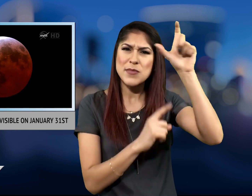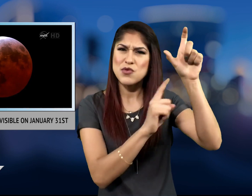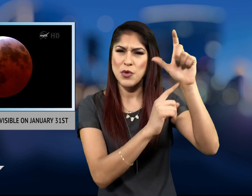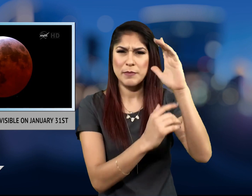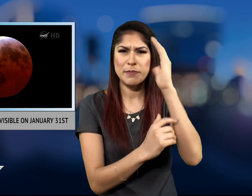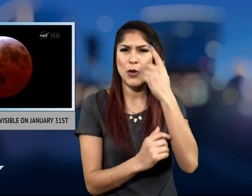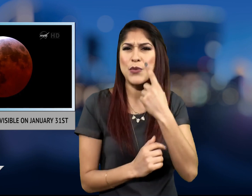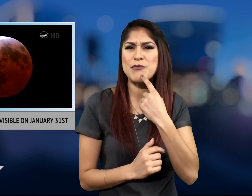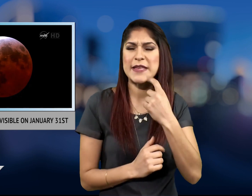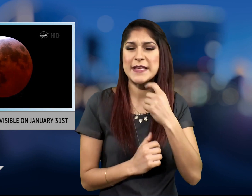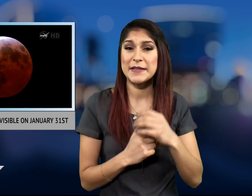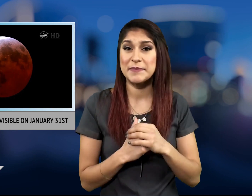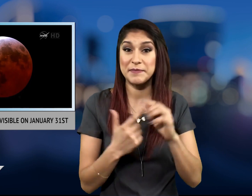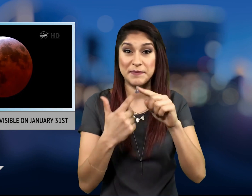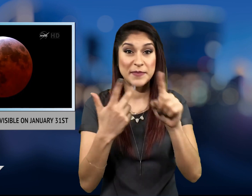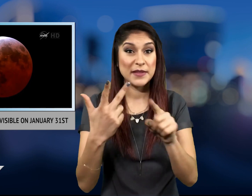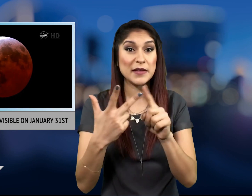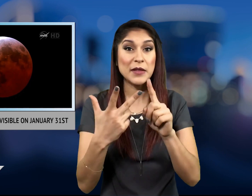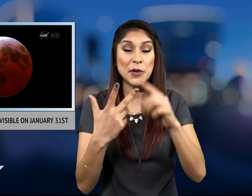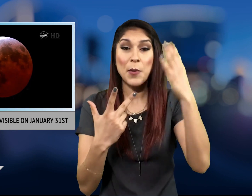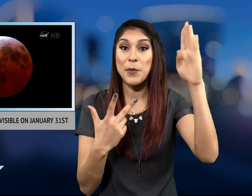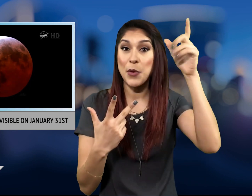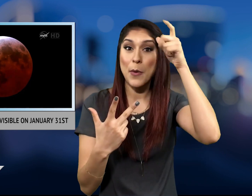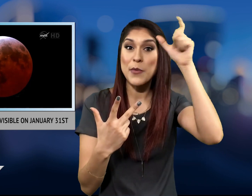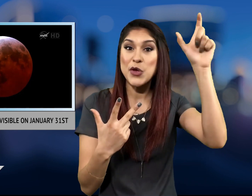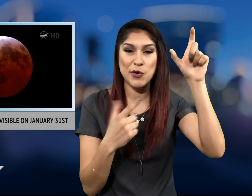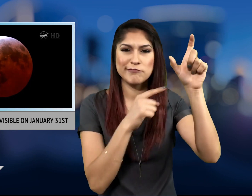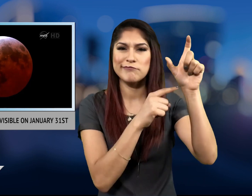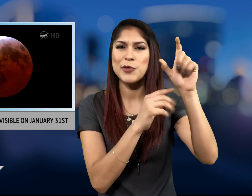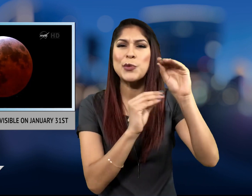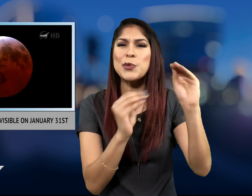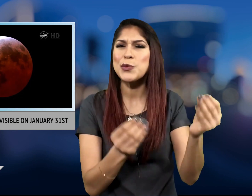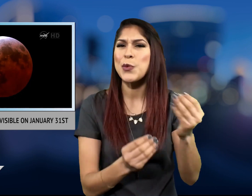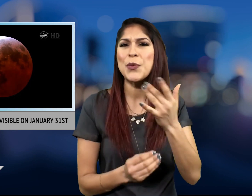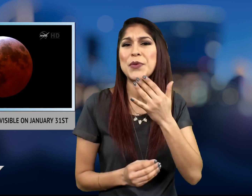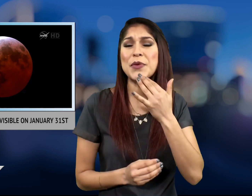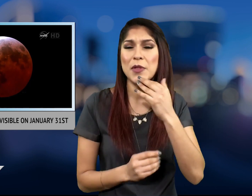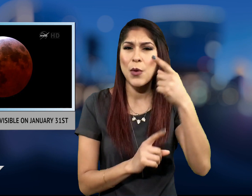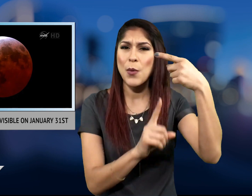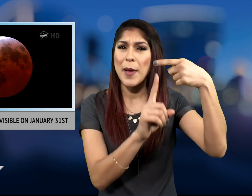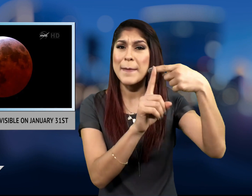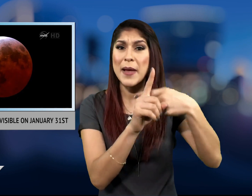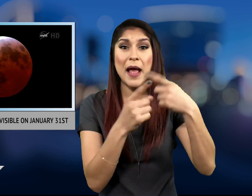a lunar eclipse. A "blue moon" has nothing to do with color.